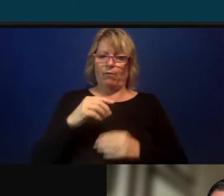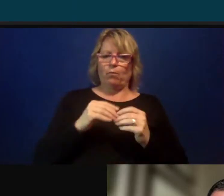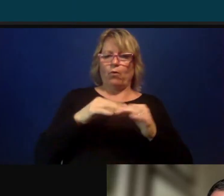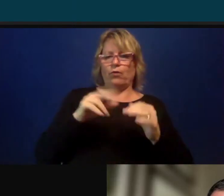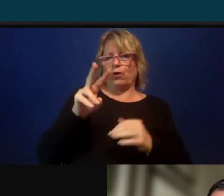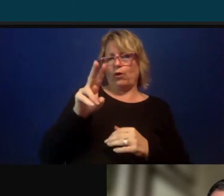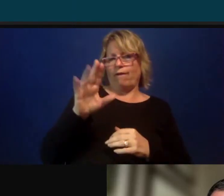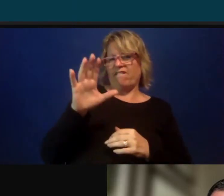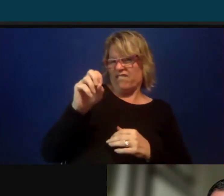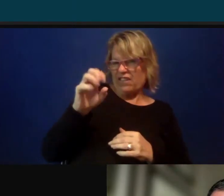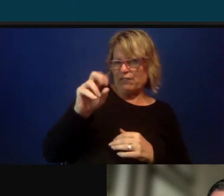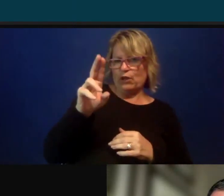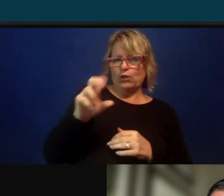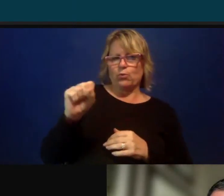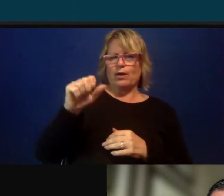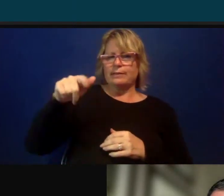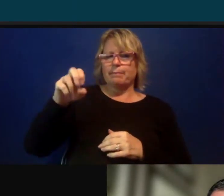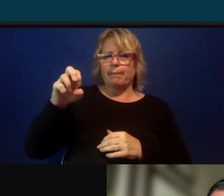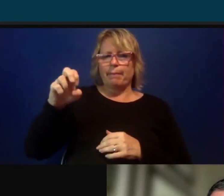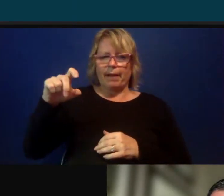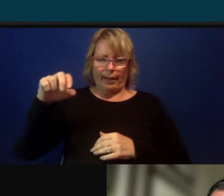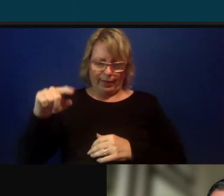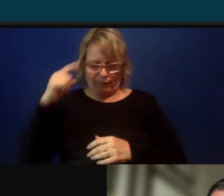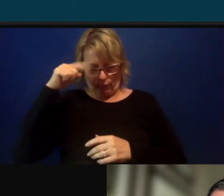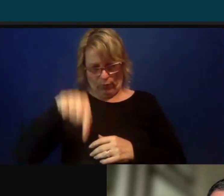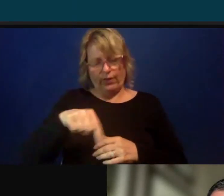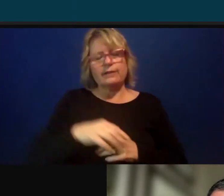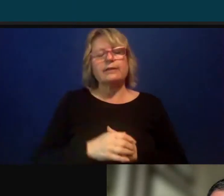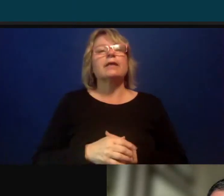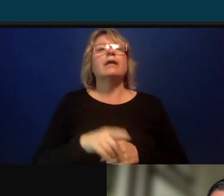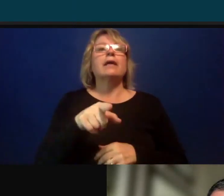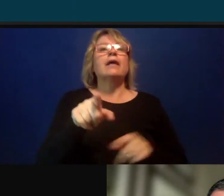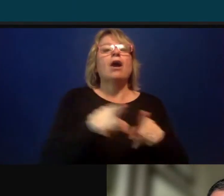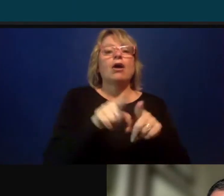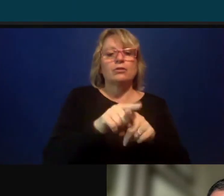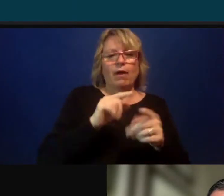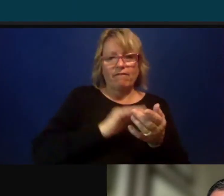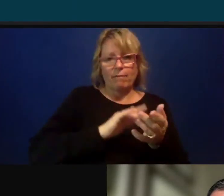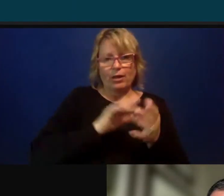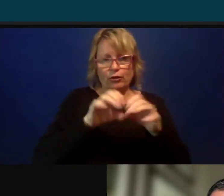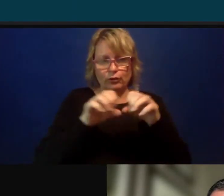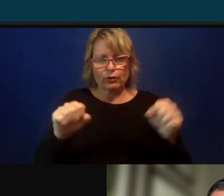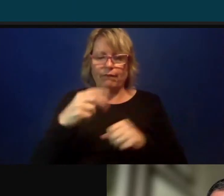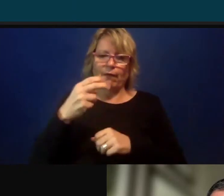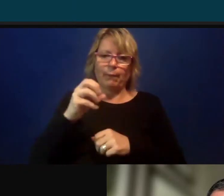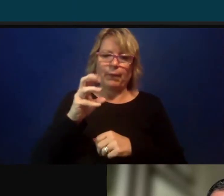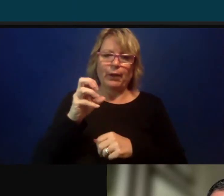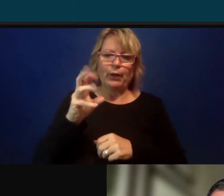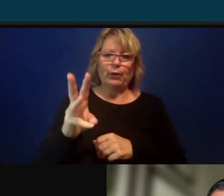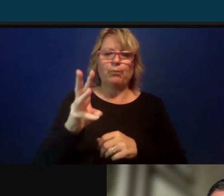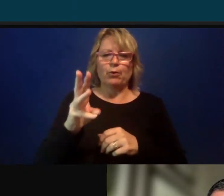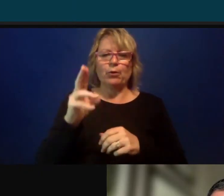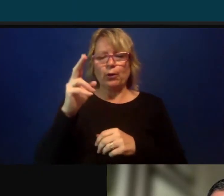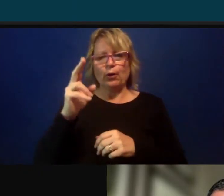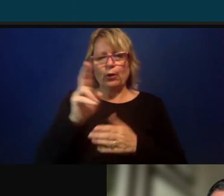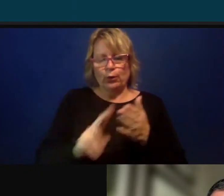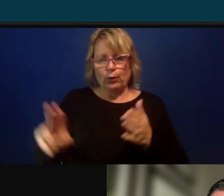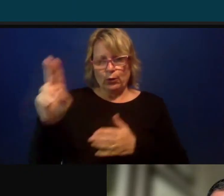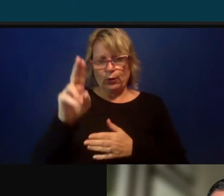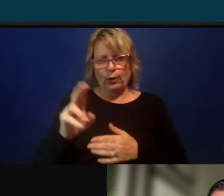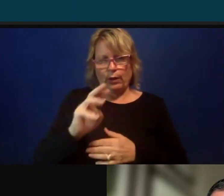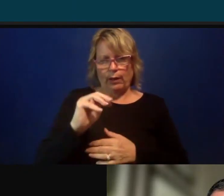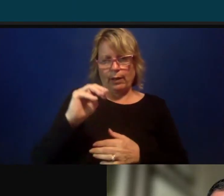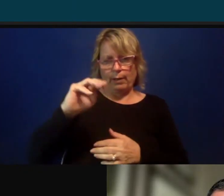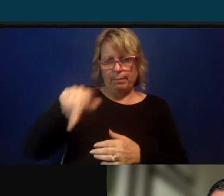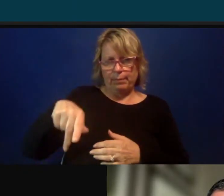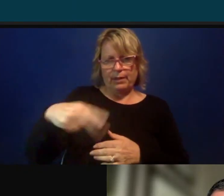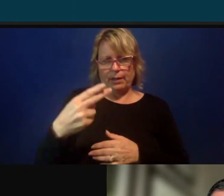domain, and Roy also holds a medical degree from the Hebrew University and an MPH from Harvard.